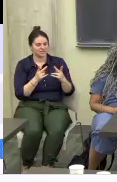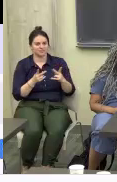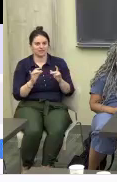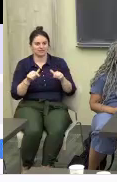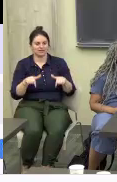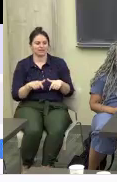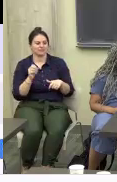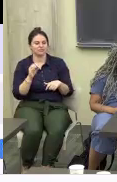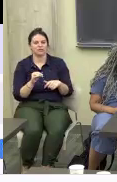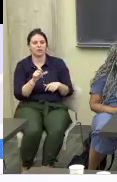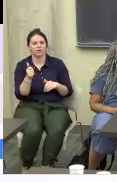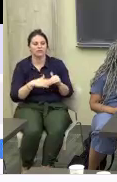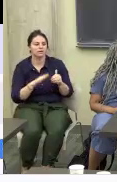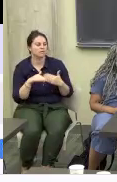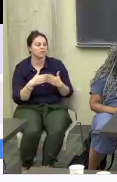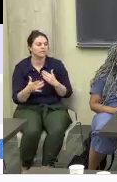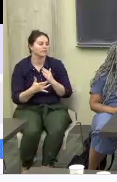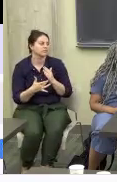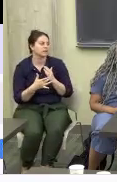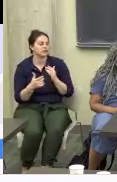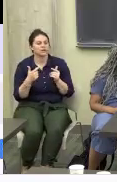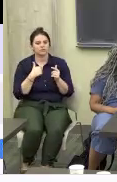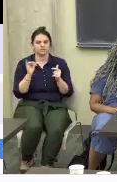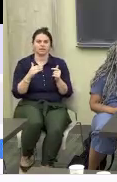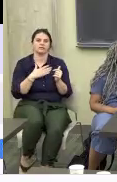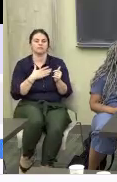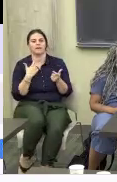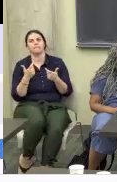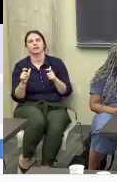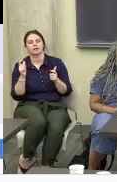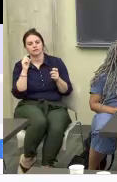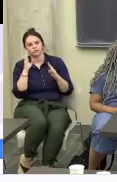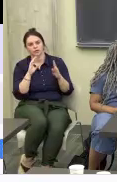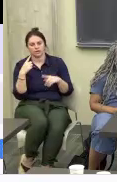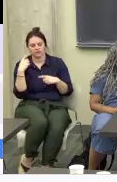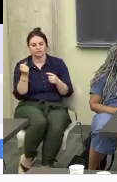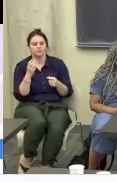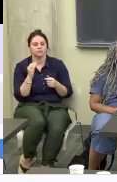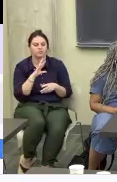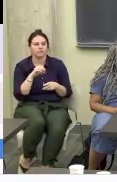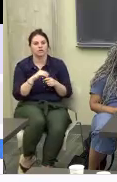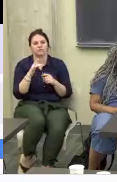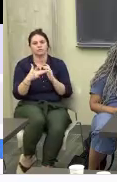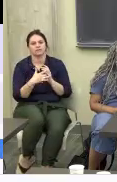that's my biggest worry is that I've been so I'd been so involved in technology for 30 years.